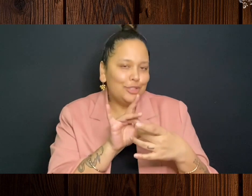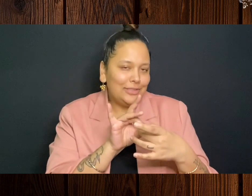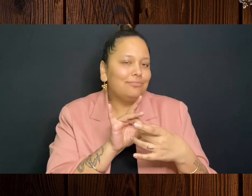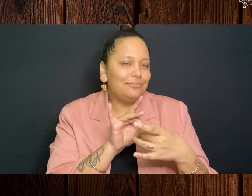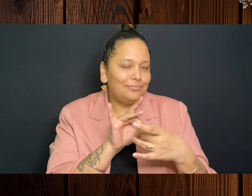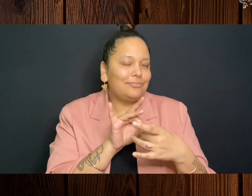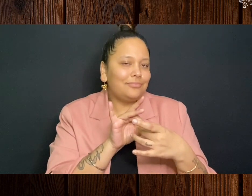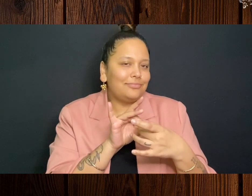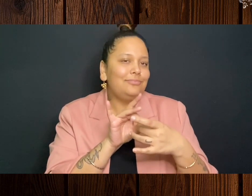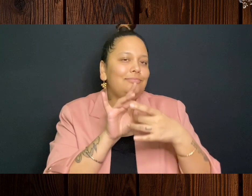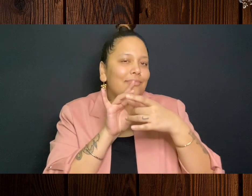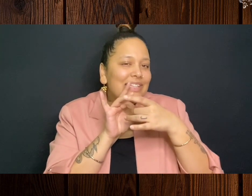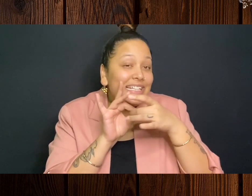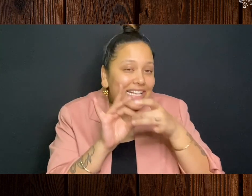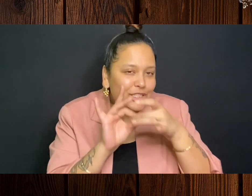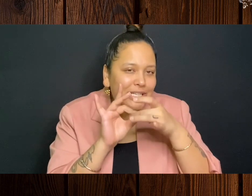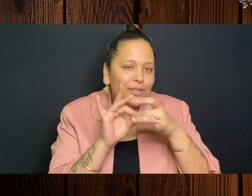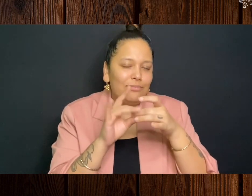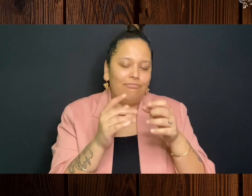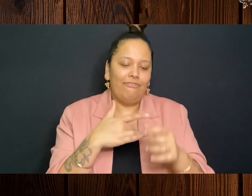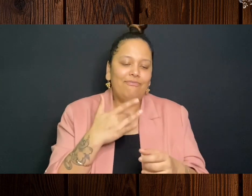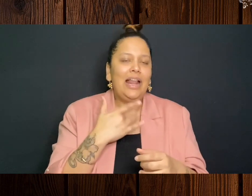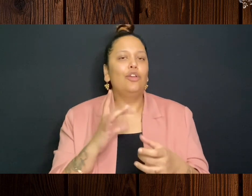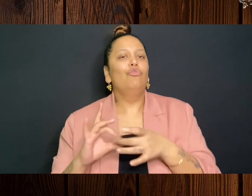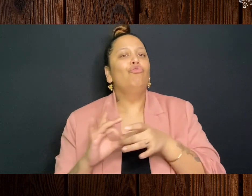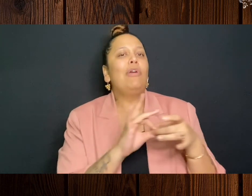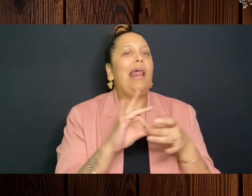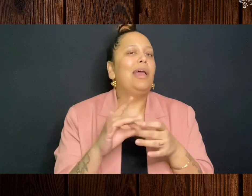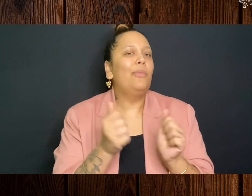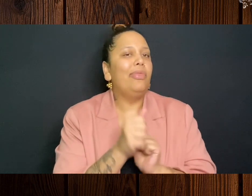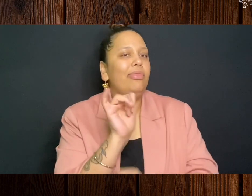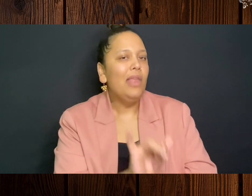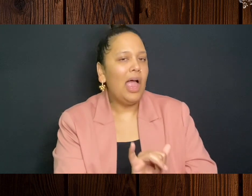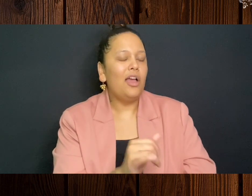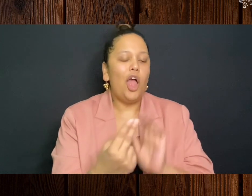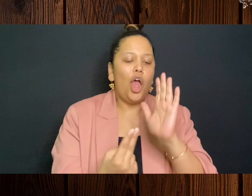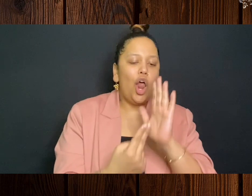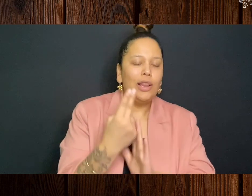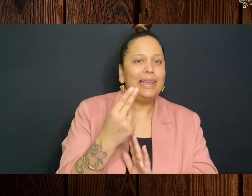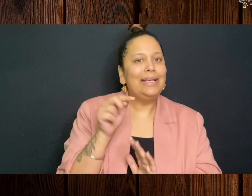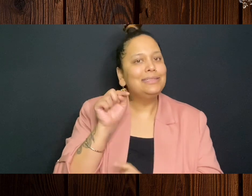that, people will relate to that. And with honesty comes